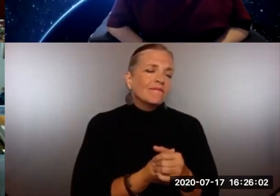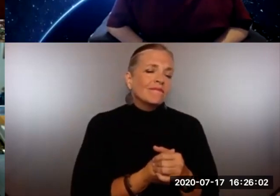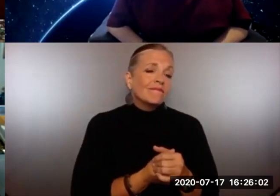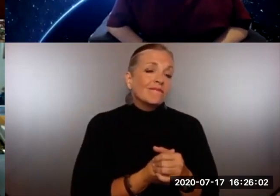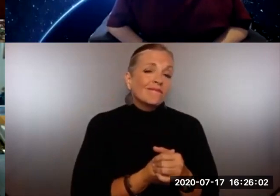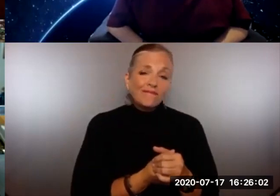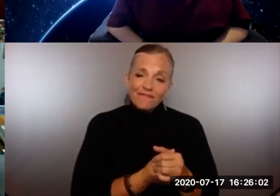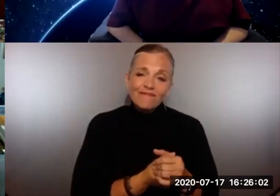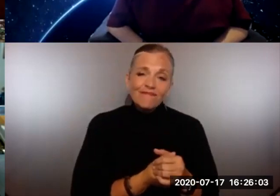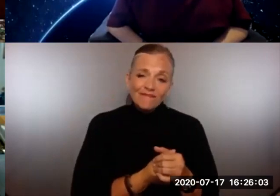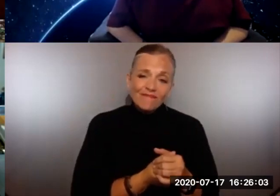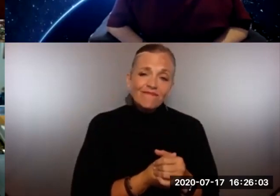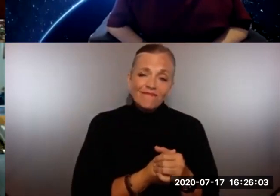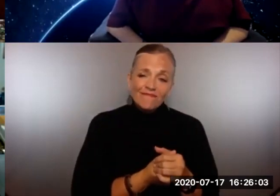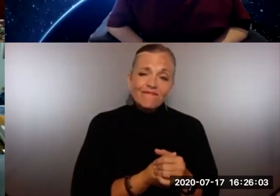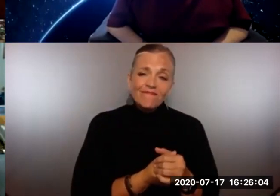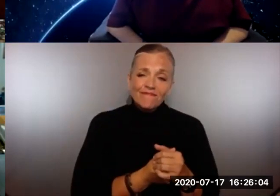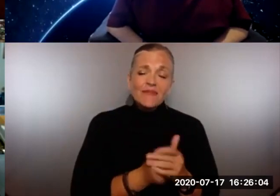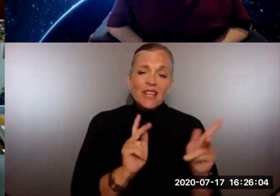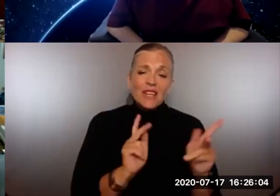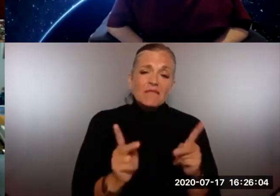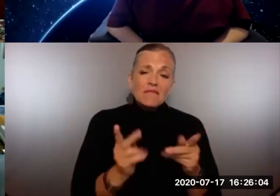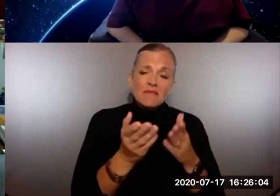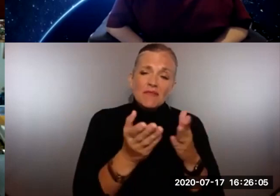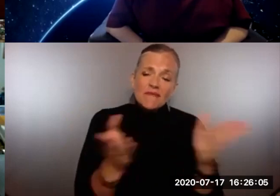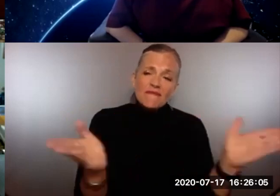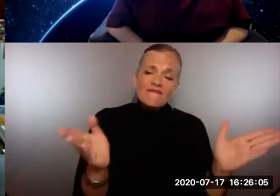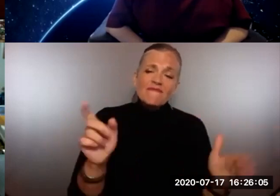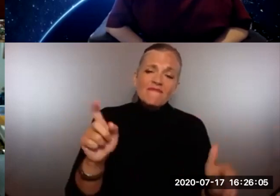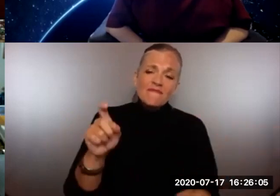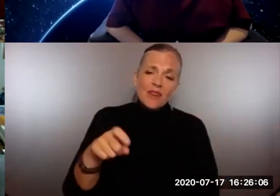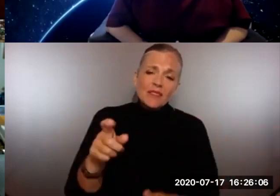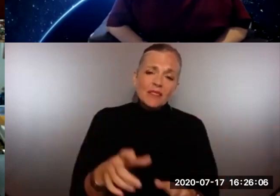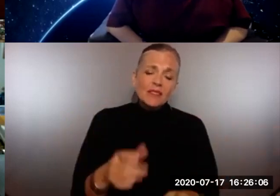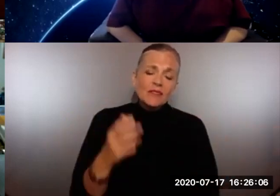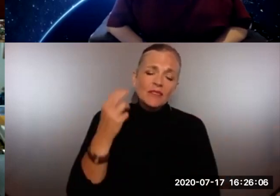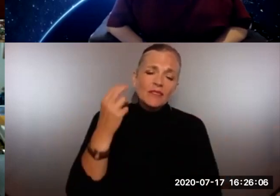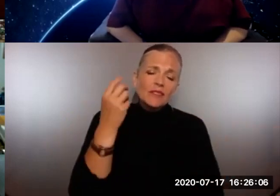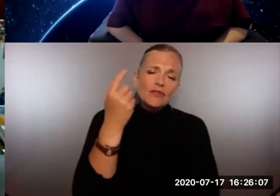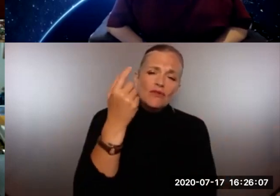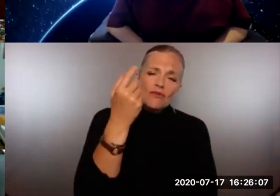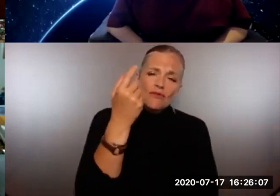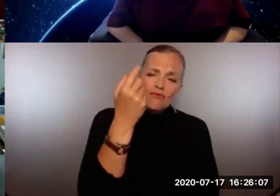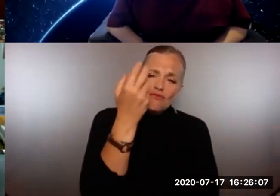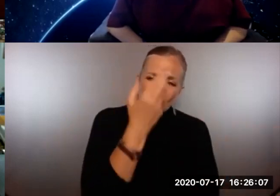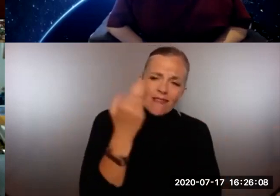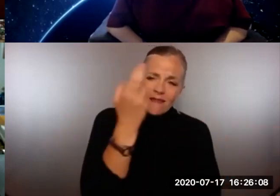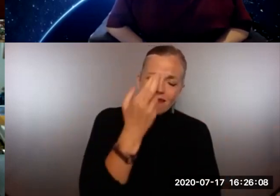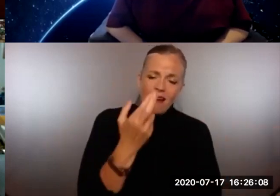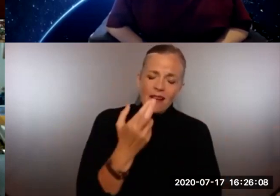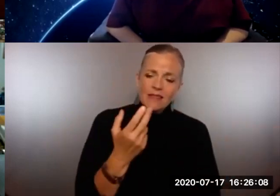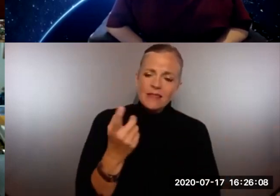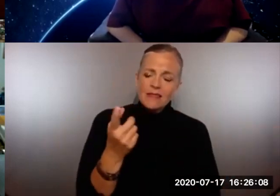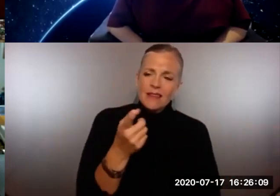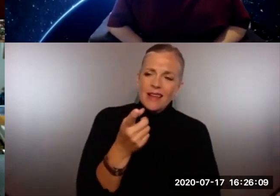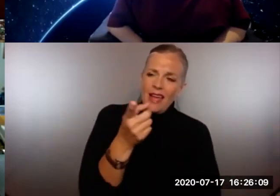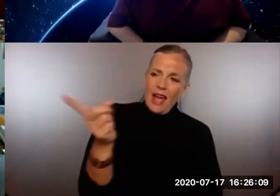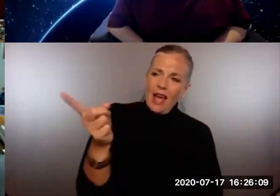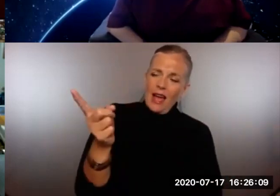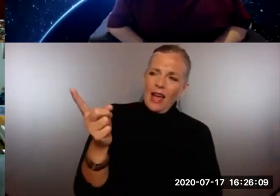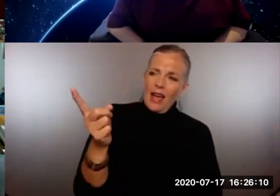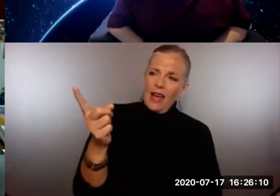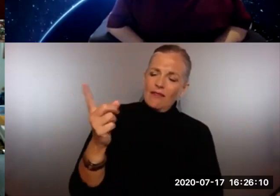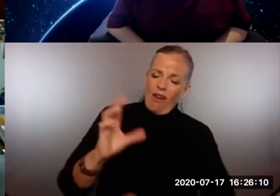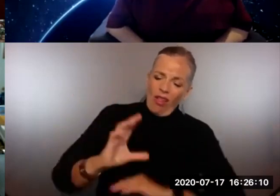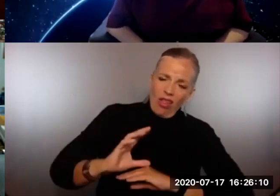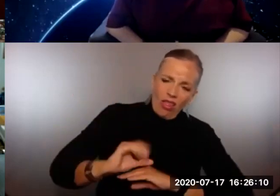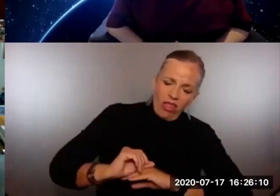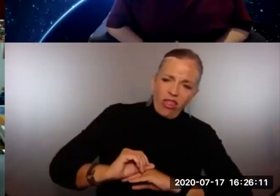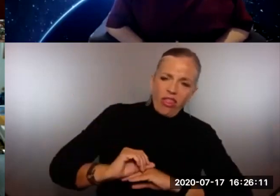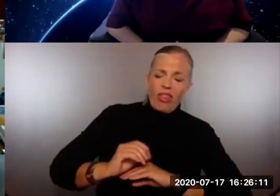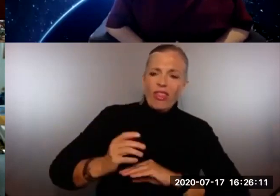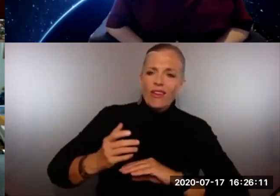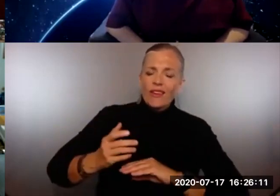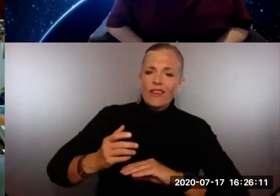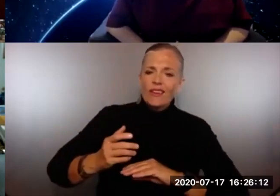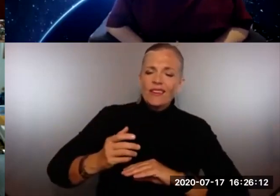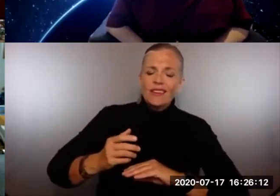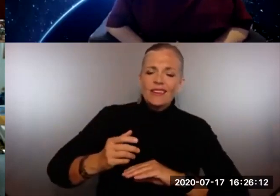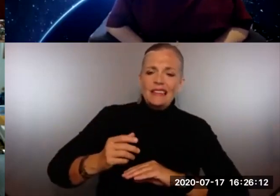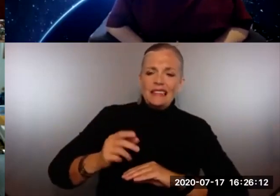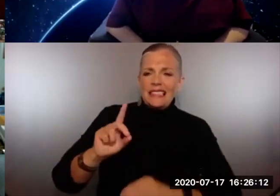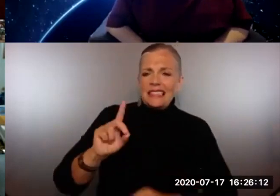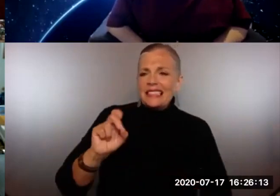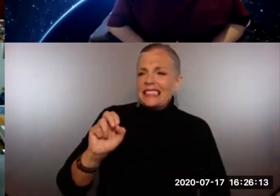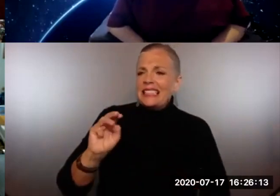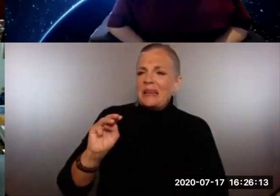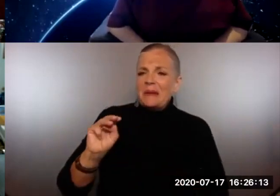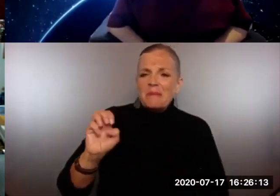that treating us in a demeaning, derogatory way is--